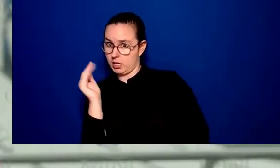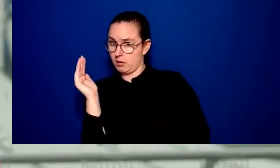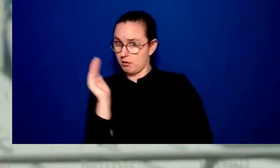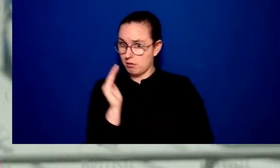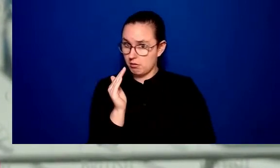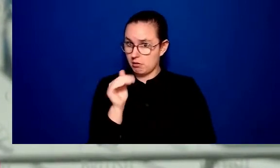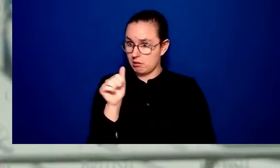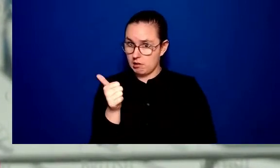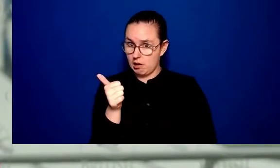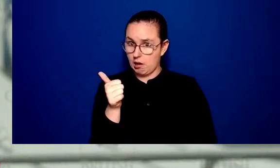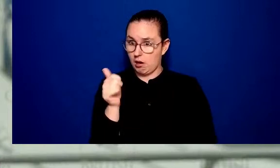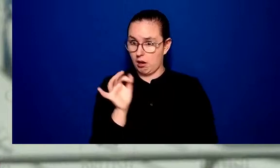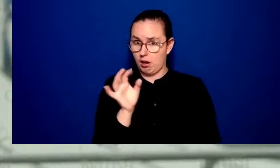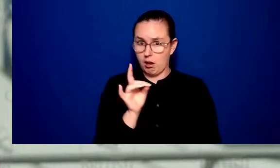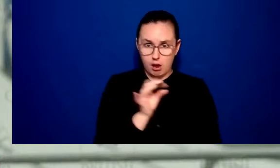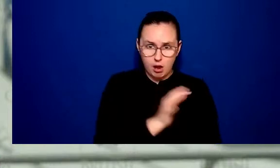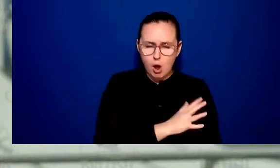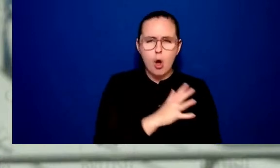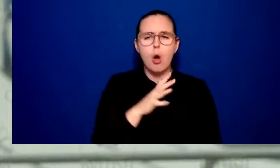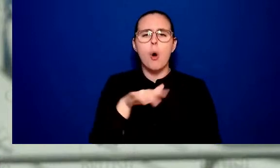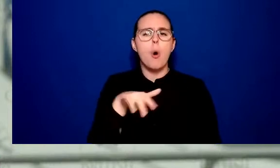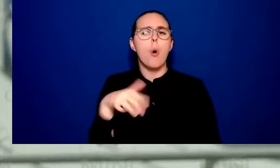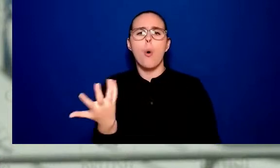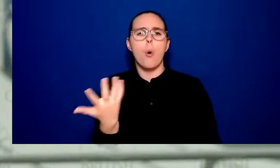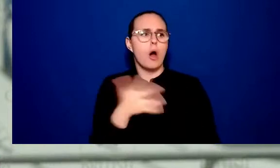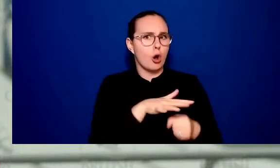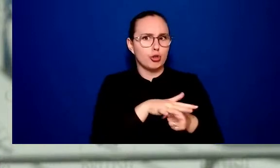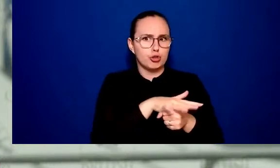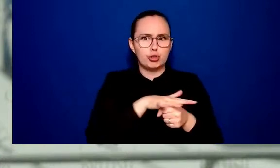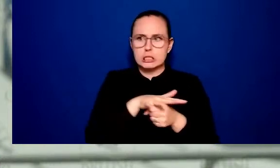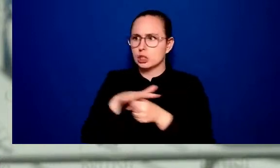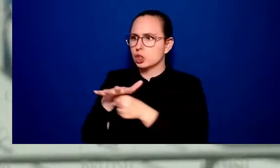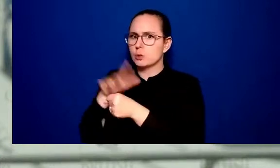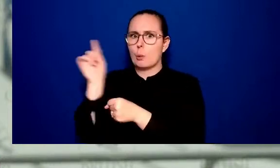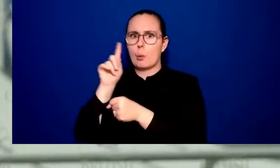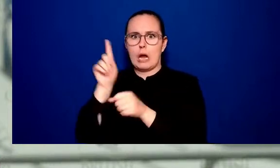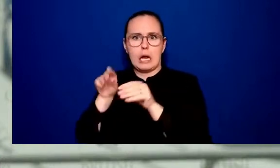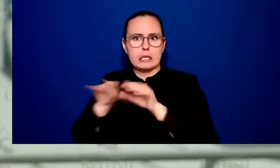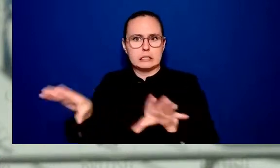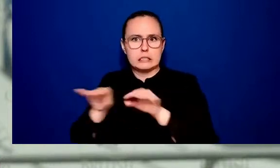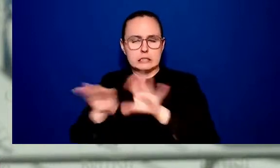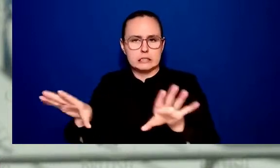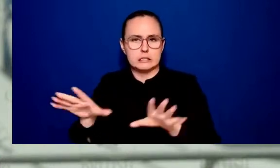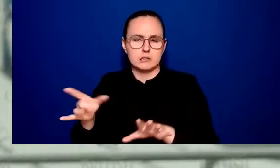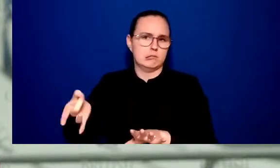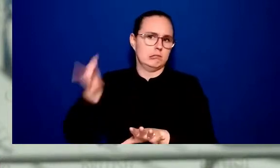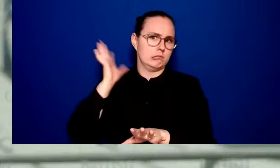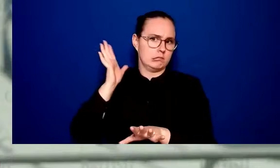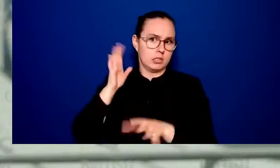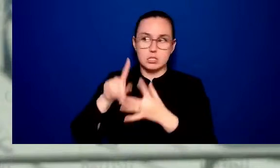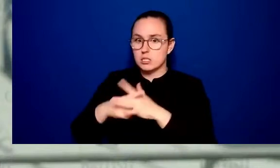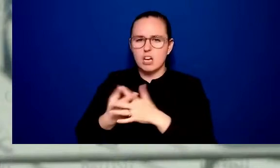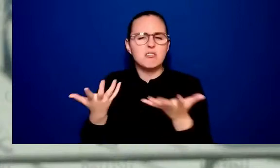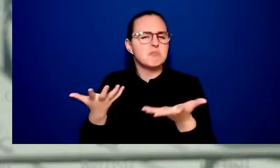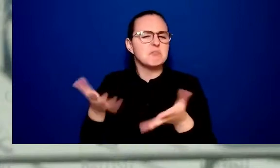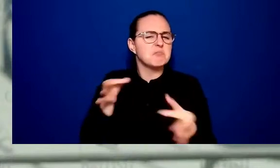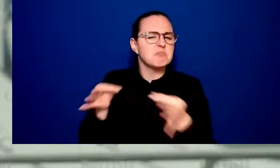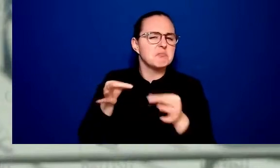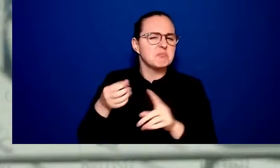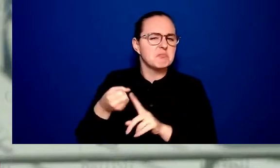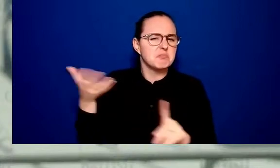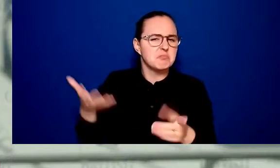on virus transmission? Yeah So,